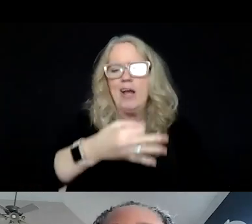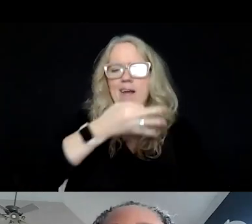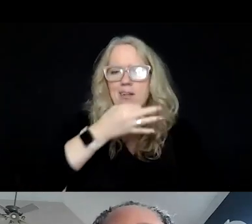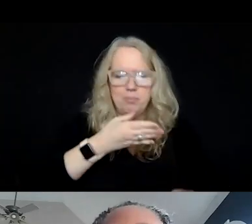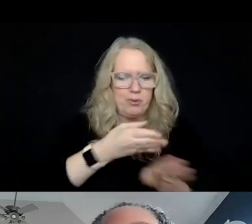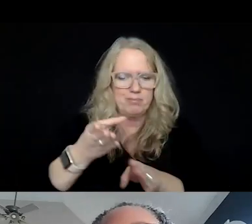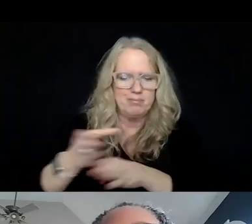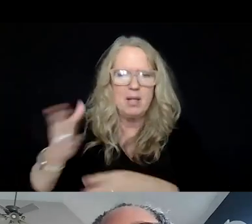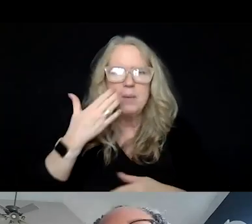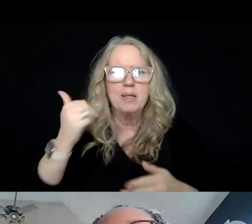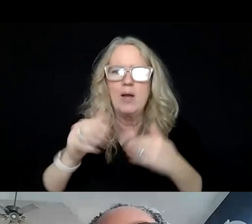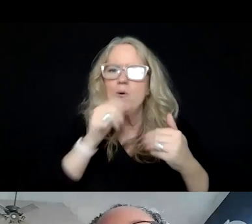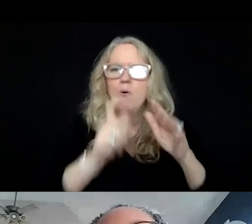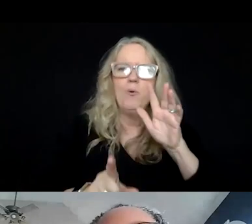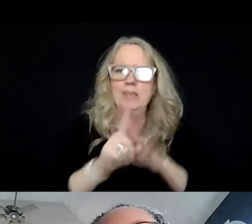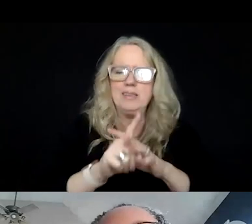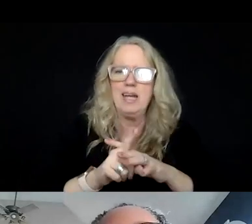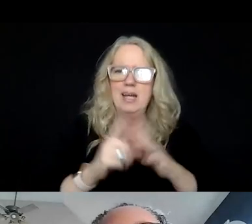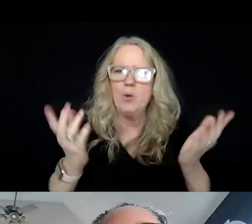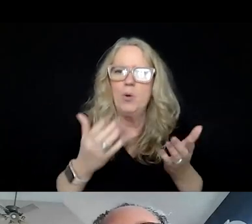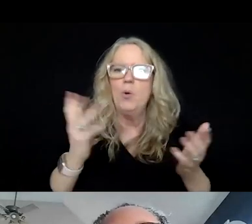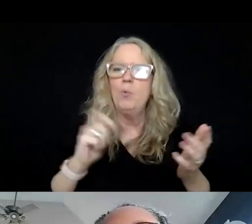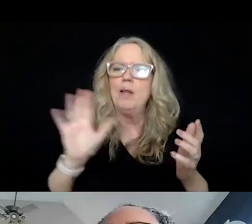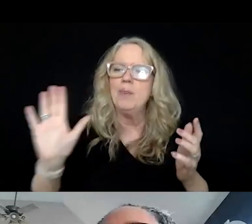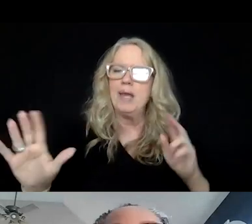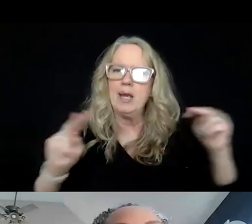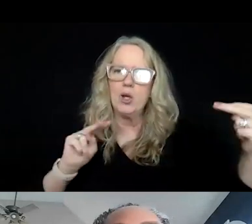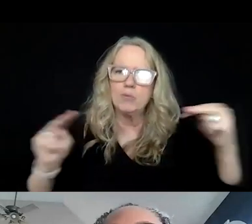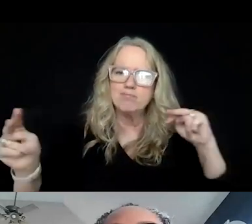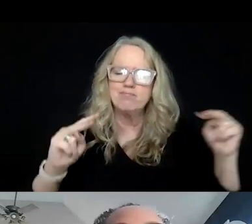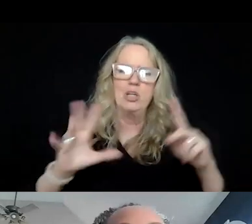EVERYONE WHO ATTENDS WILL BRING A CULTURAL LENS, ESPECIALLY